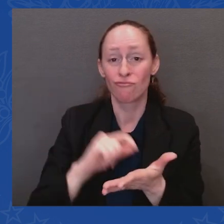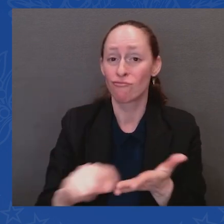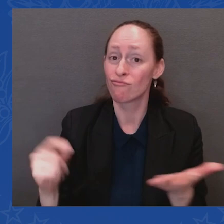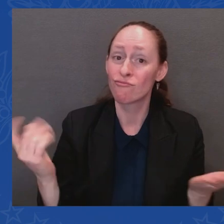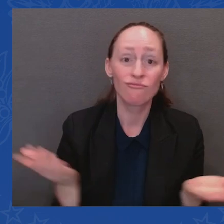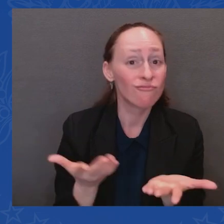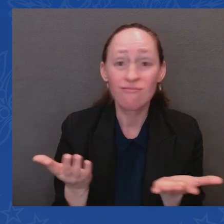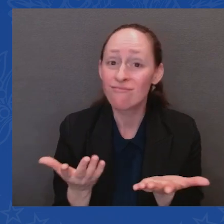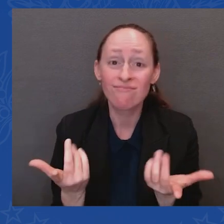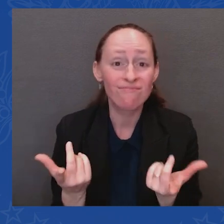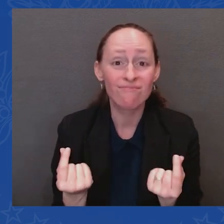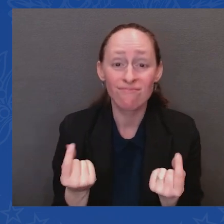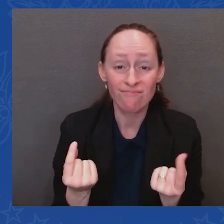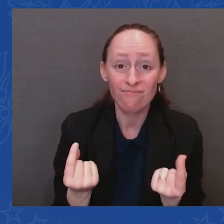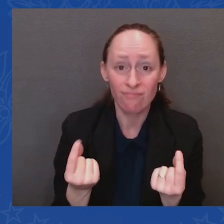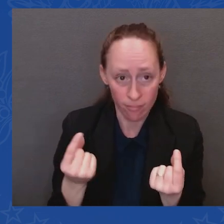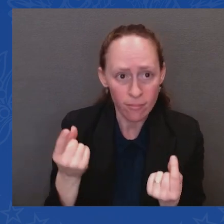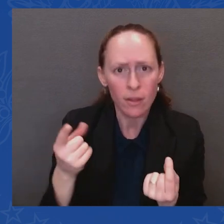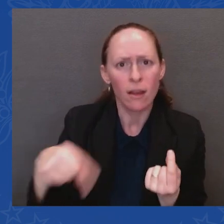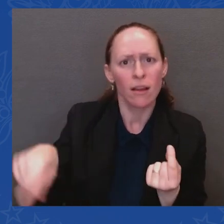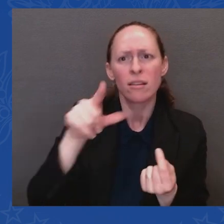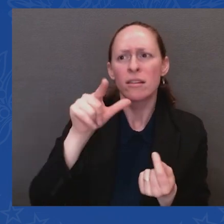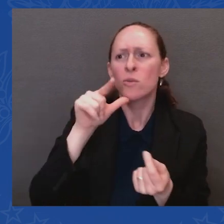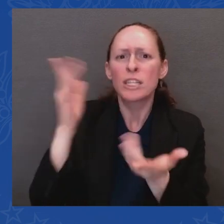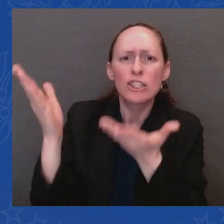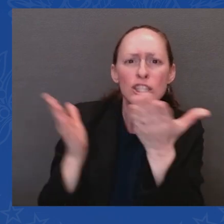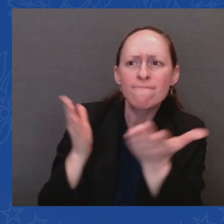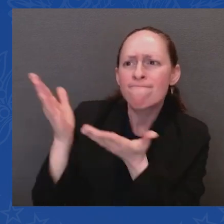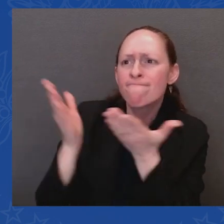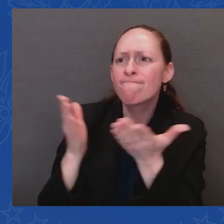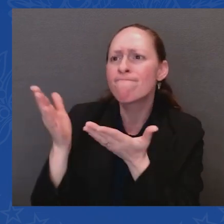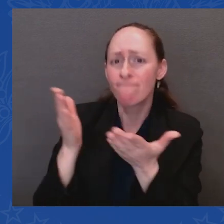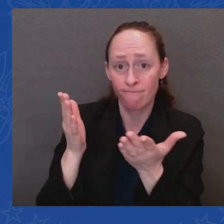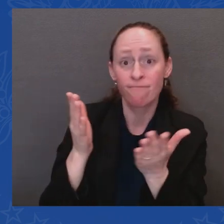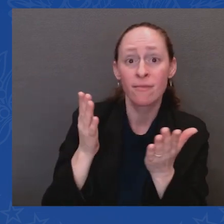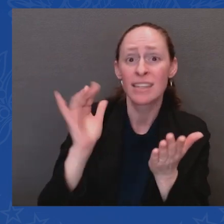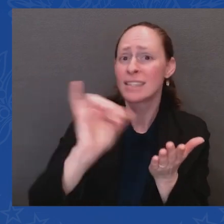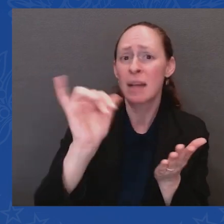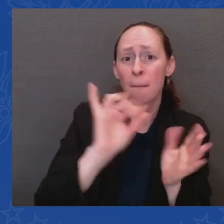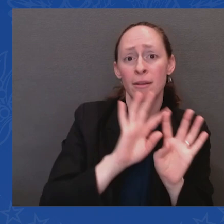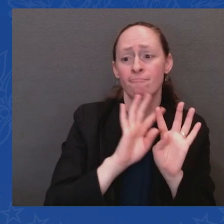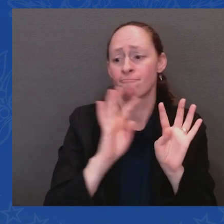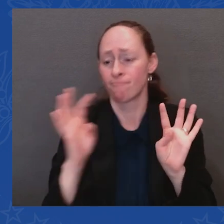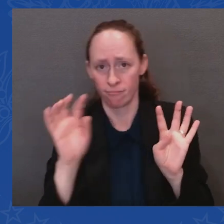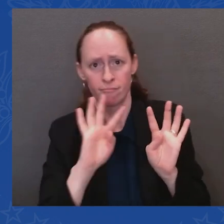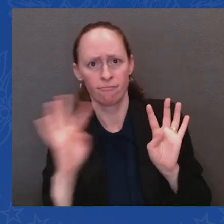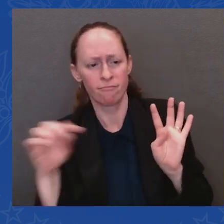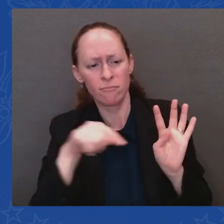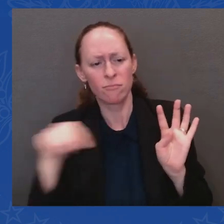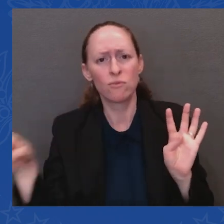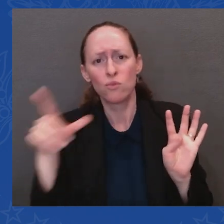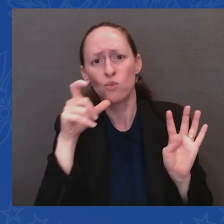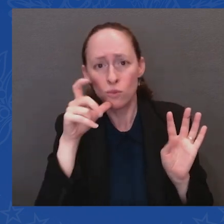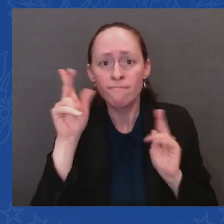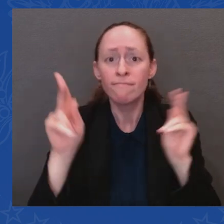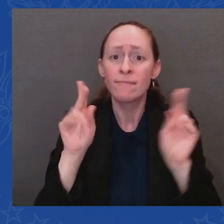Our veterans are the steel spine of this nation. And their families, like so many of you,